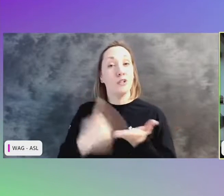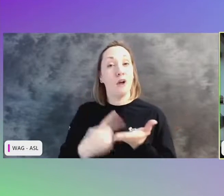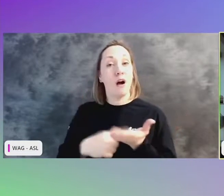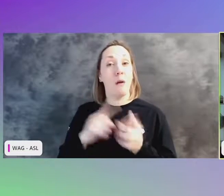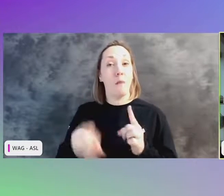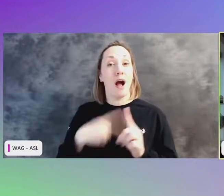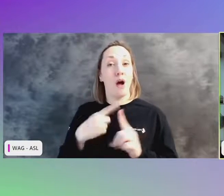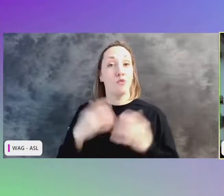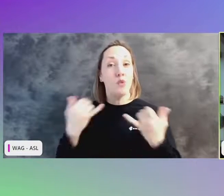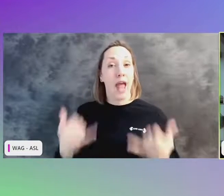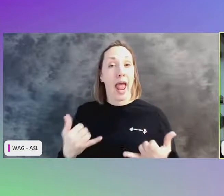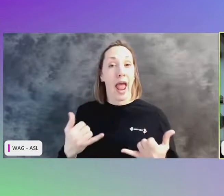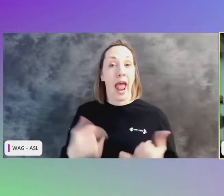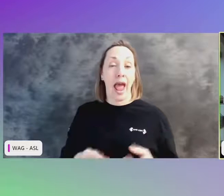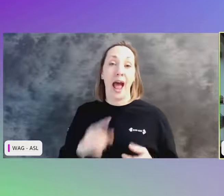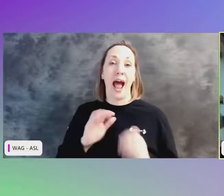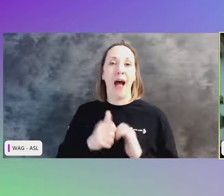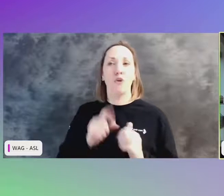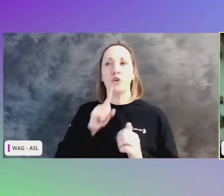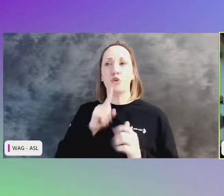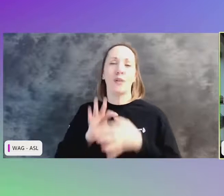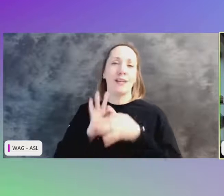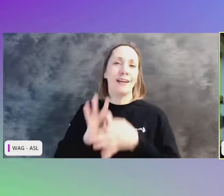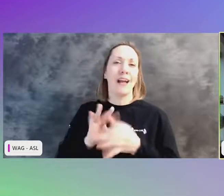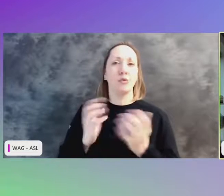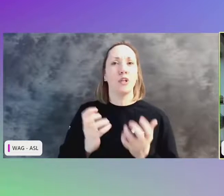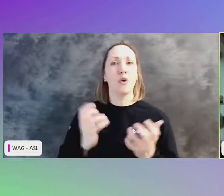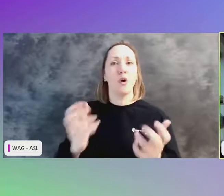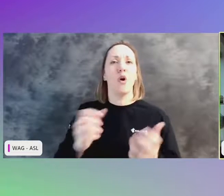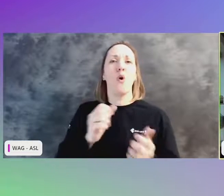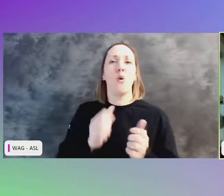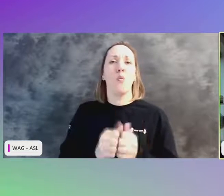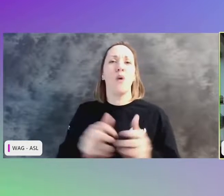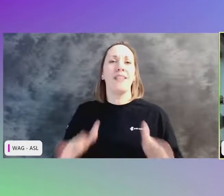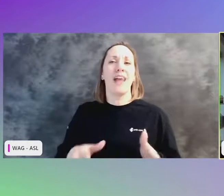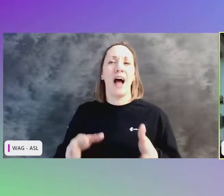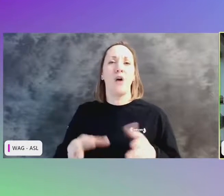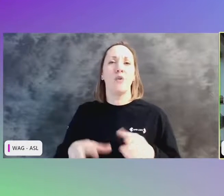you over the last topic I year. The want to introduce to